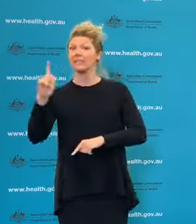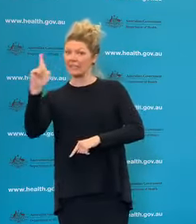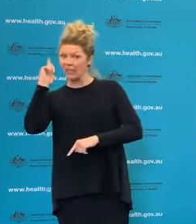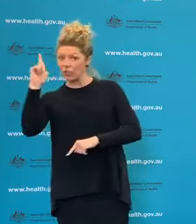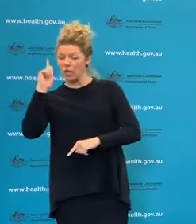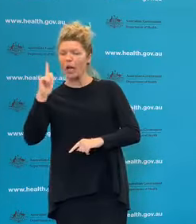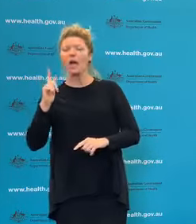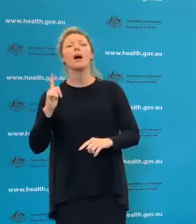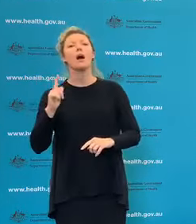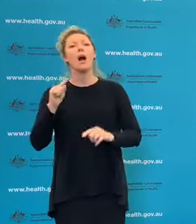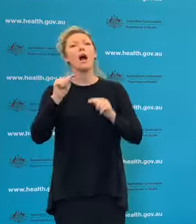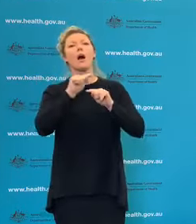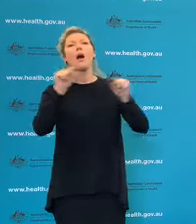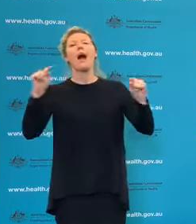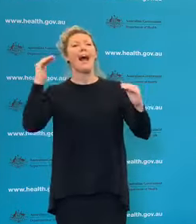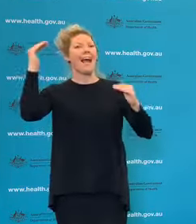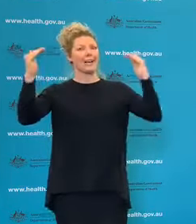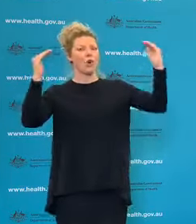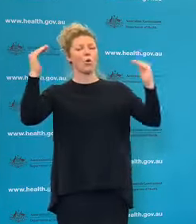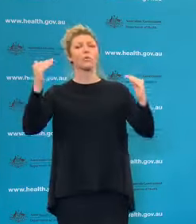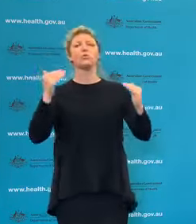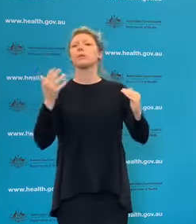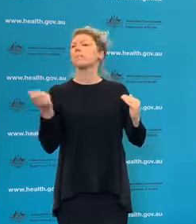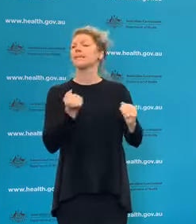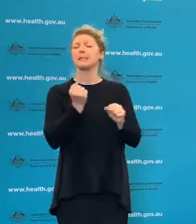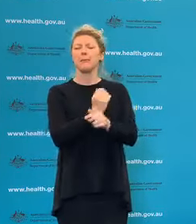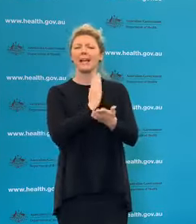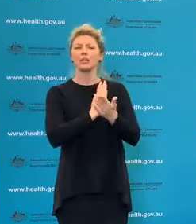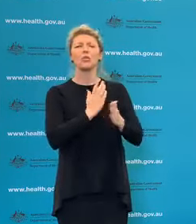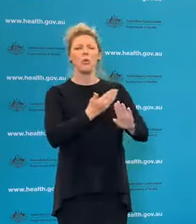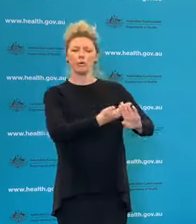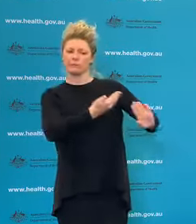about maintaining that when they drop off and pick up kids from school, and